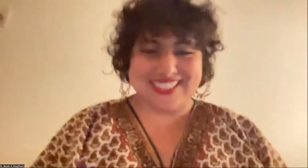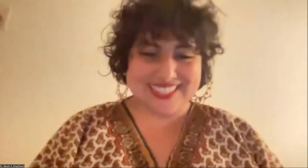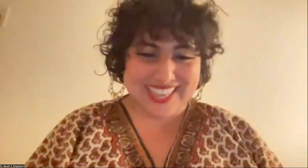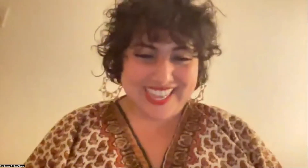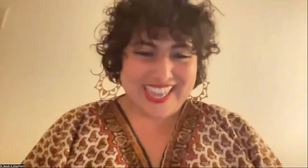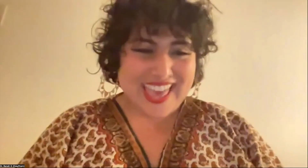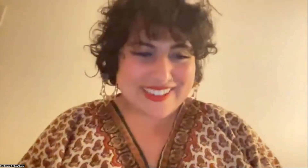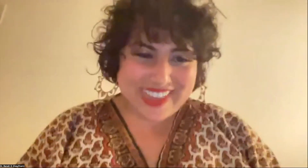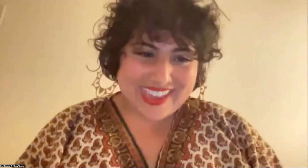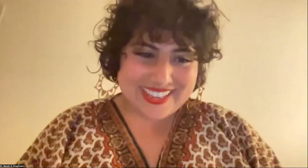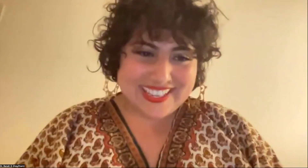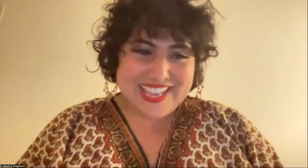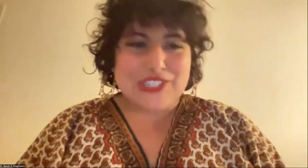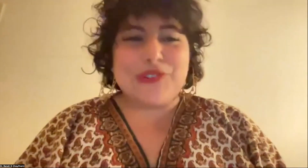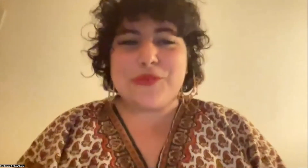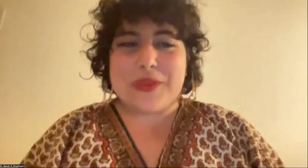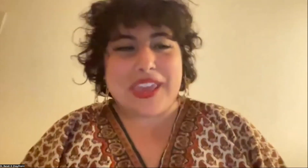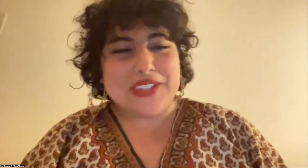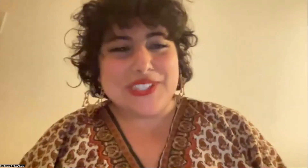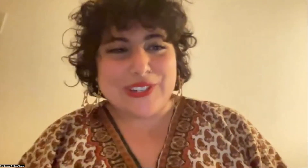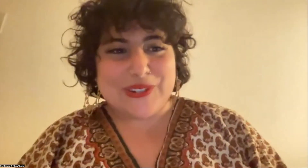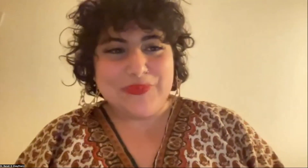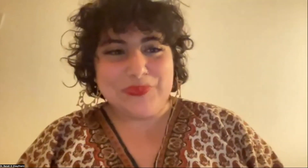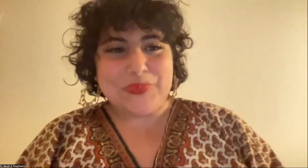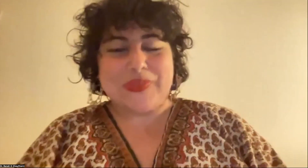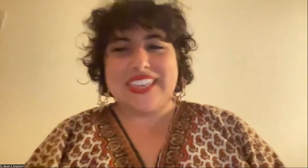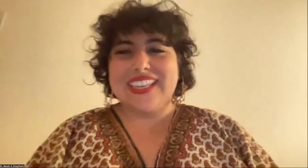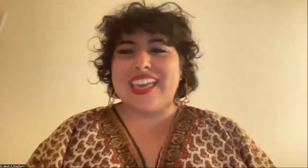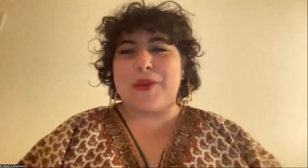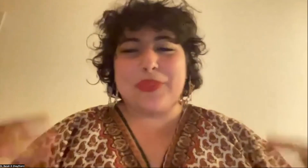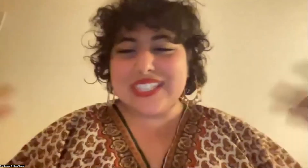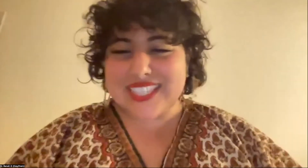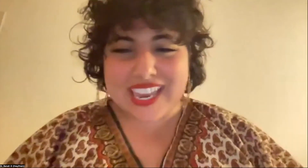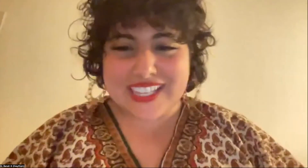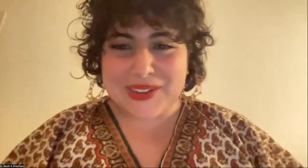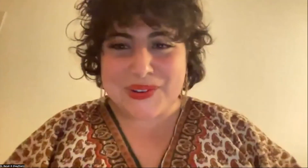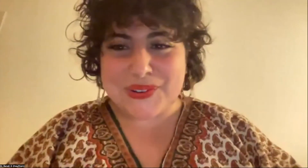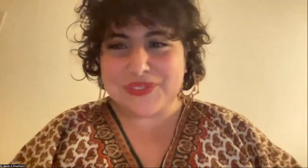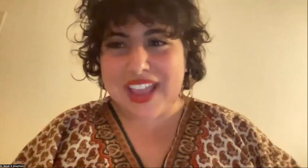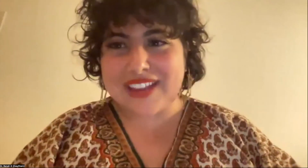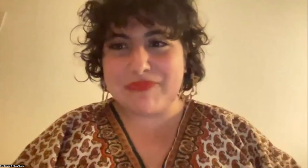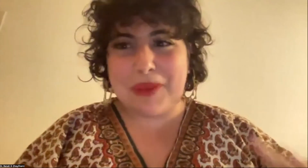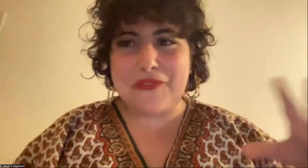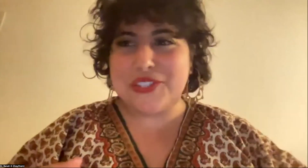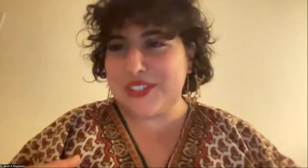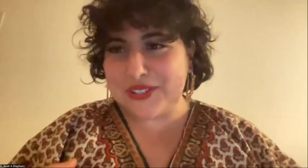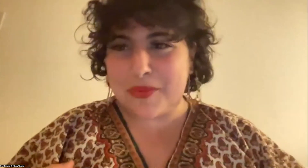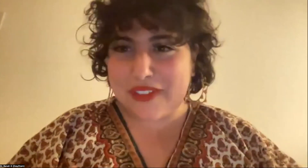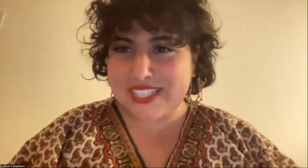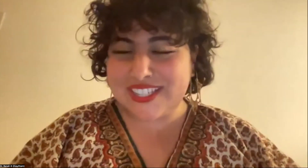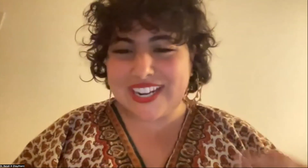Okay, “to whom it may concern.” This is like you know, I'm in my first year as a professor and